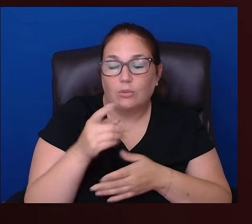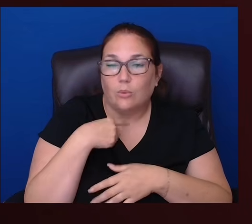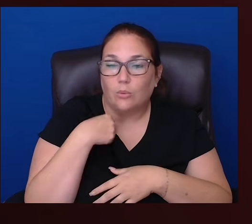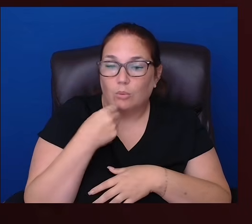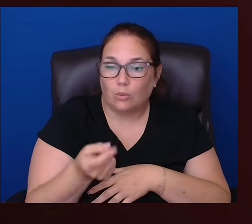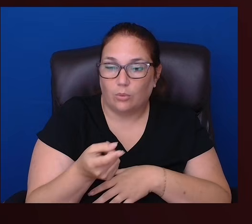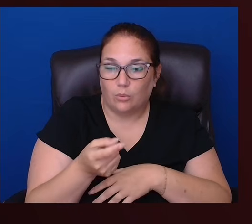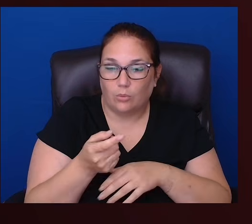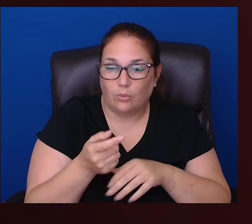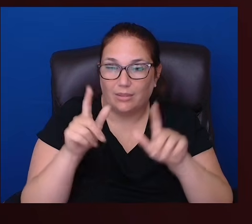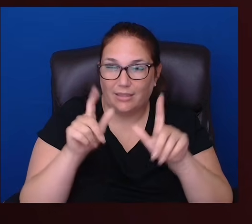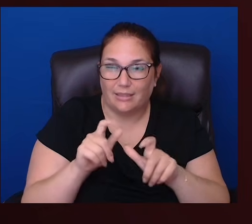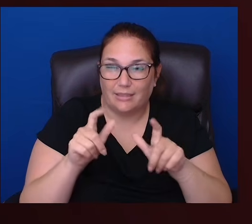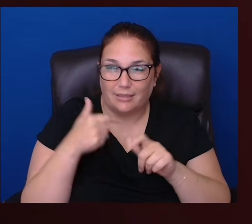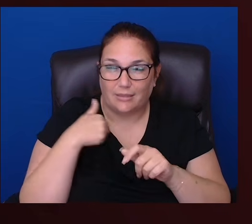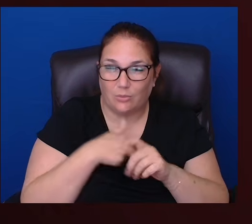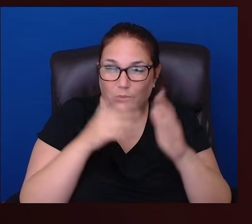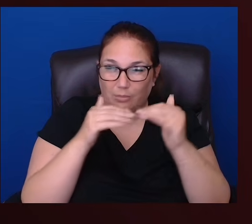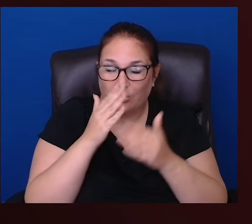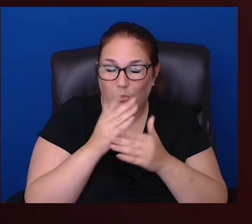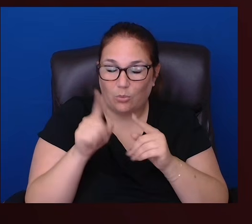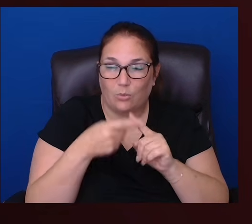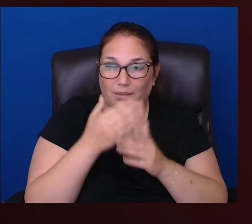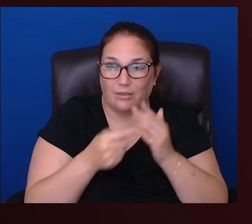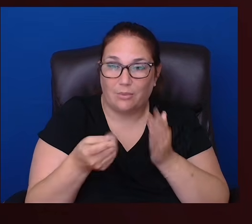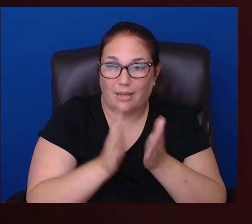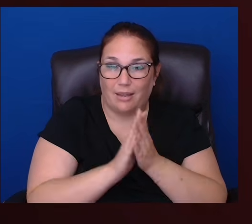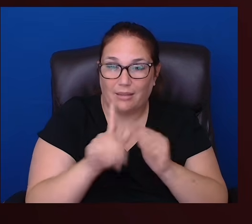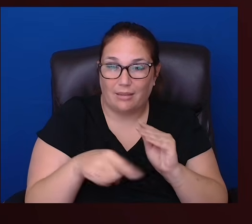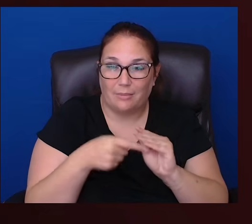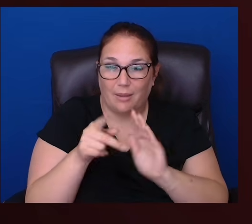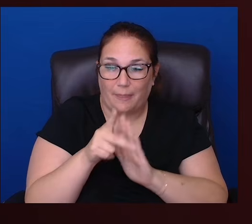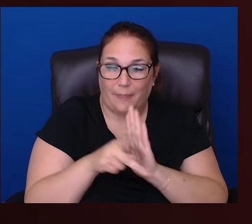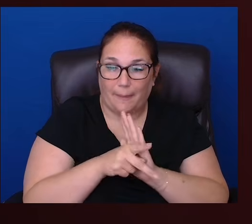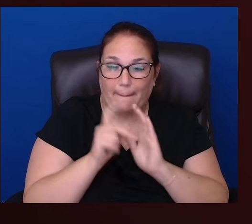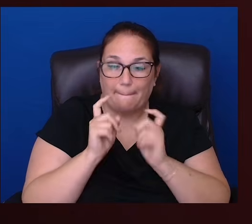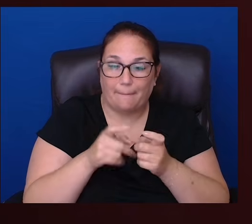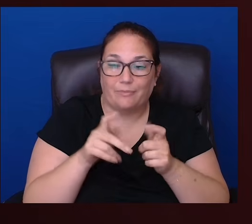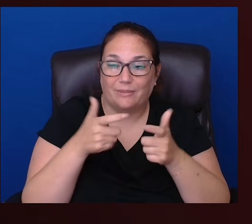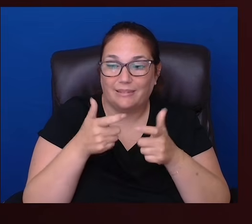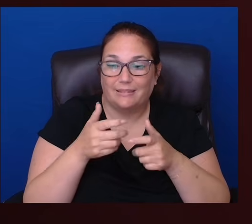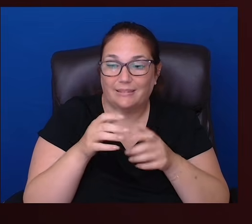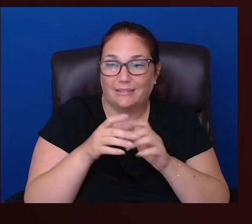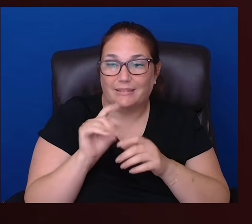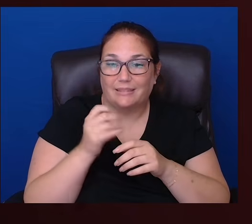" We expect, when someone asks about the policy, for you to give this text back. " Now, eval gives you a set of